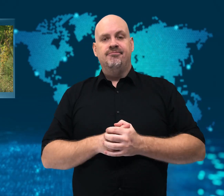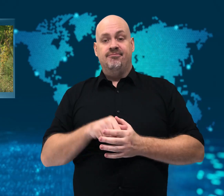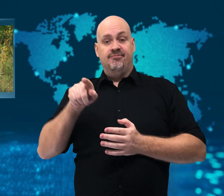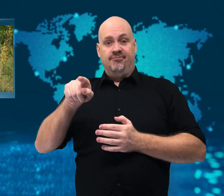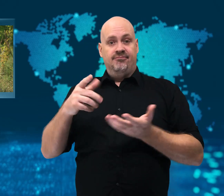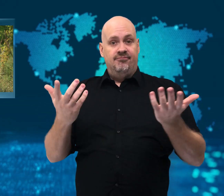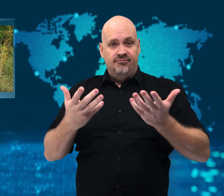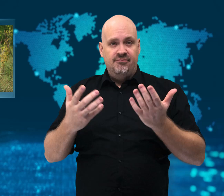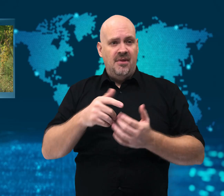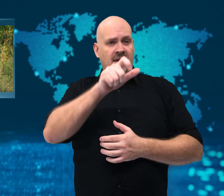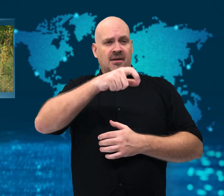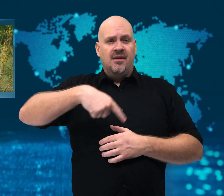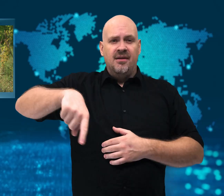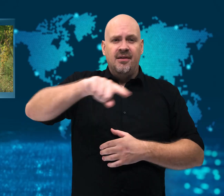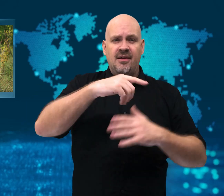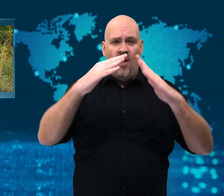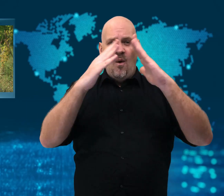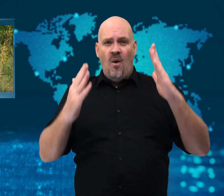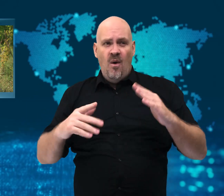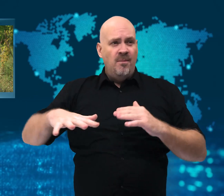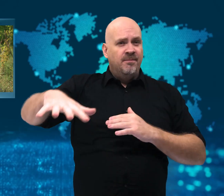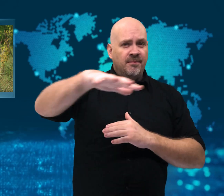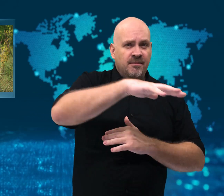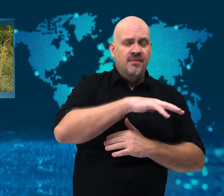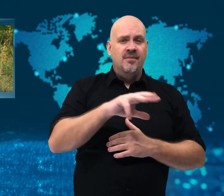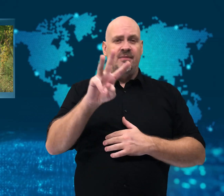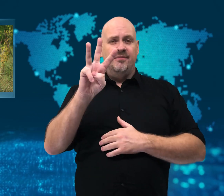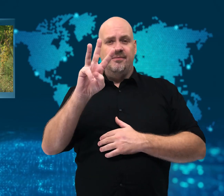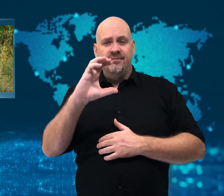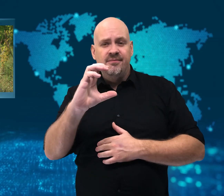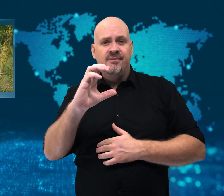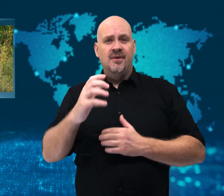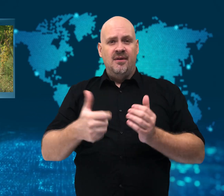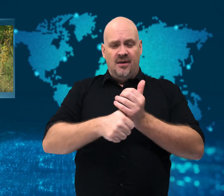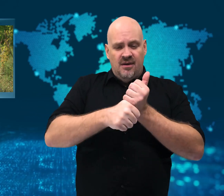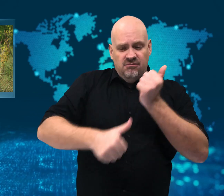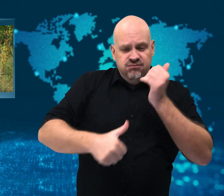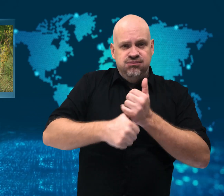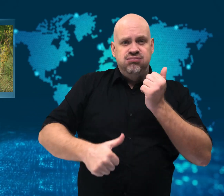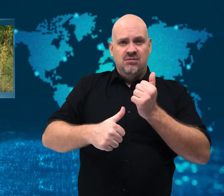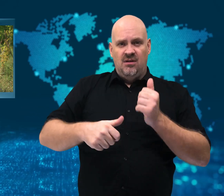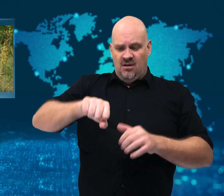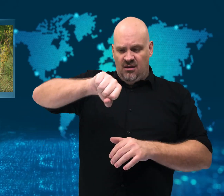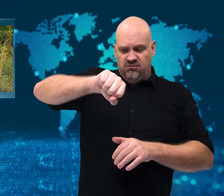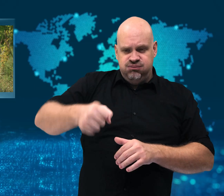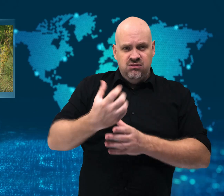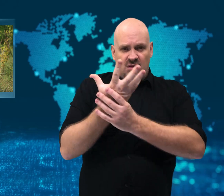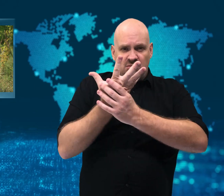Instead it converts wastewater from flushing,